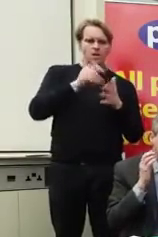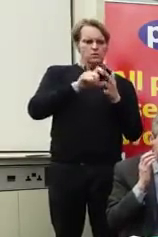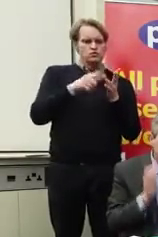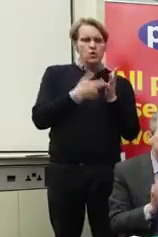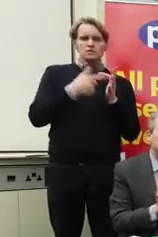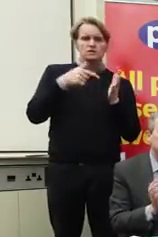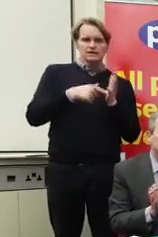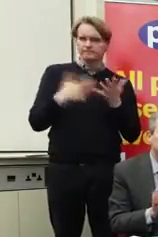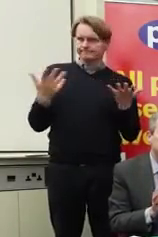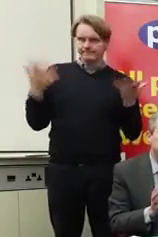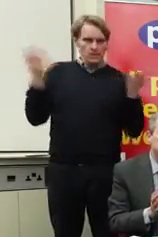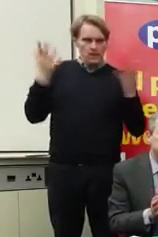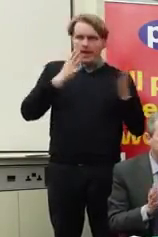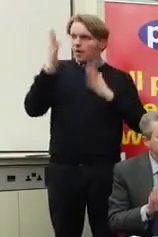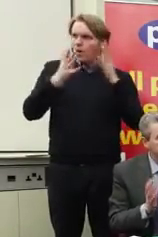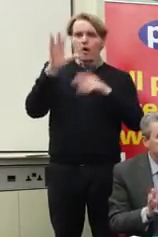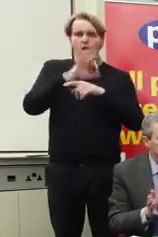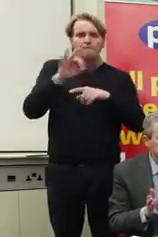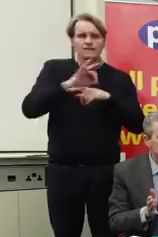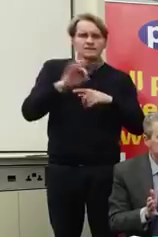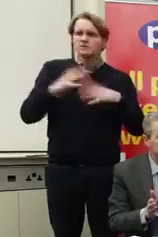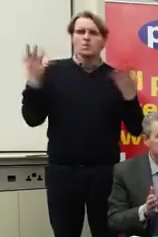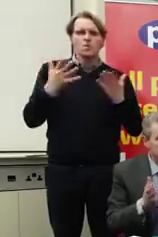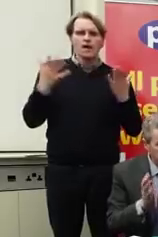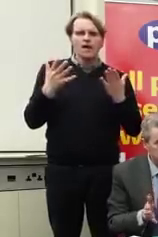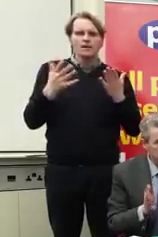should remind ourselves of is that in the 1950s there was a consensus in